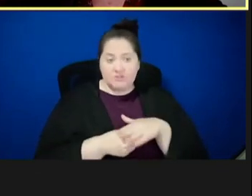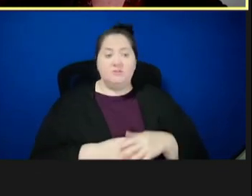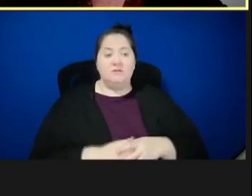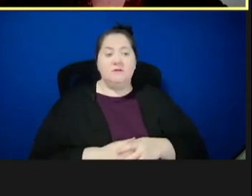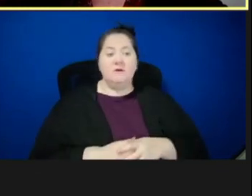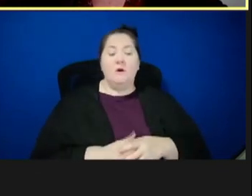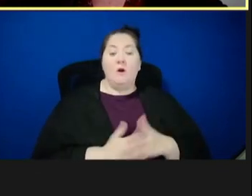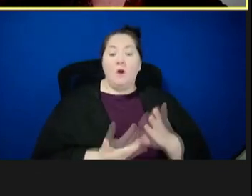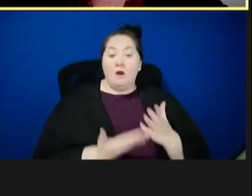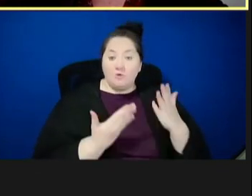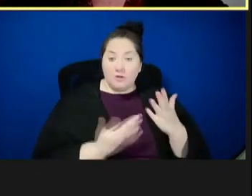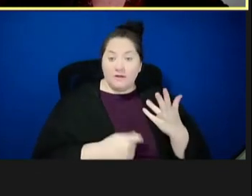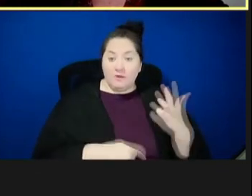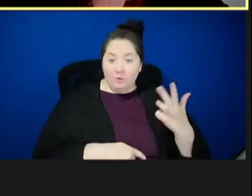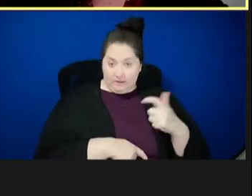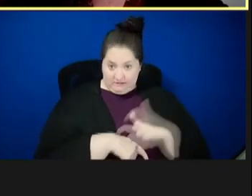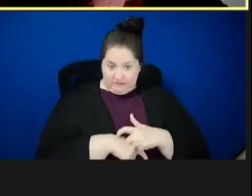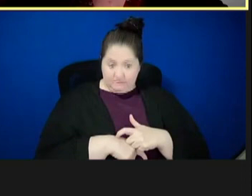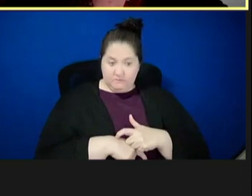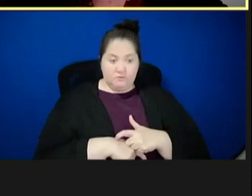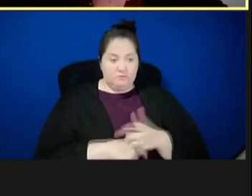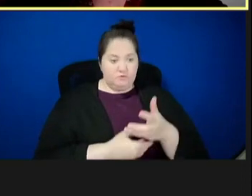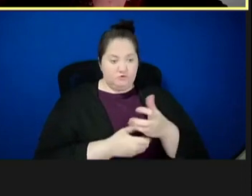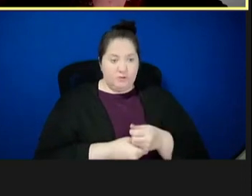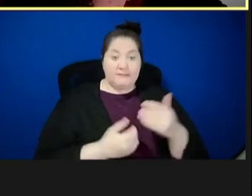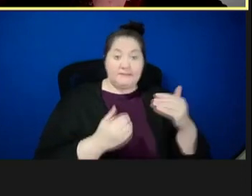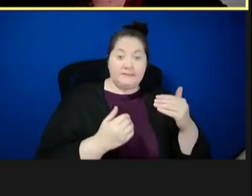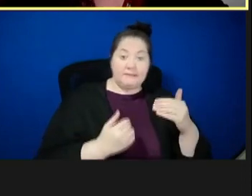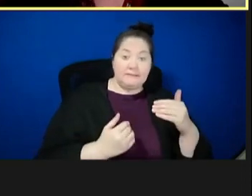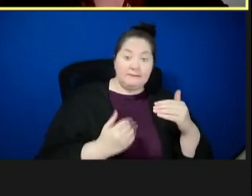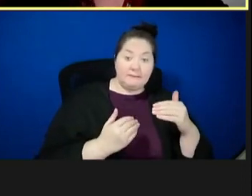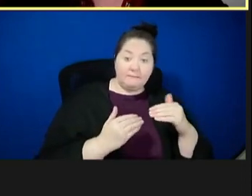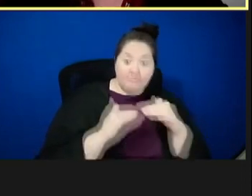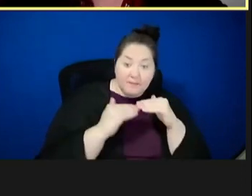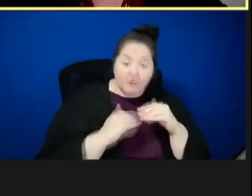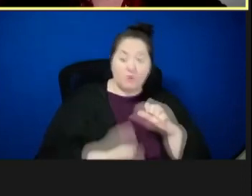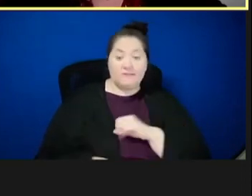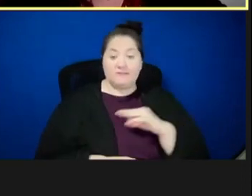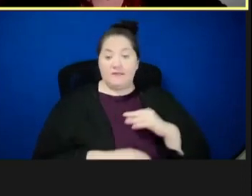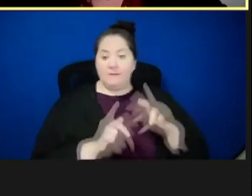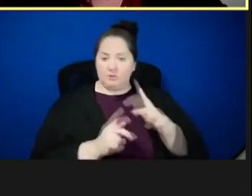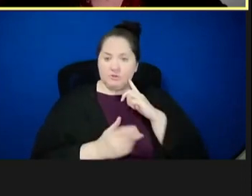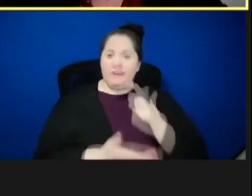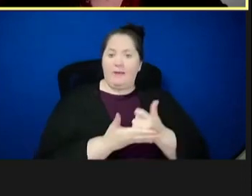it three times from a trusted peer or staff person drove rates. And there was also still the more